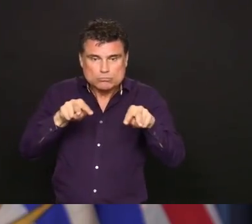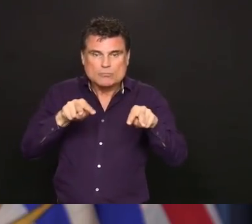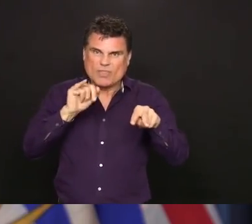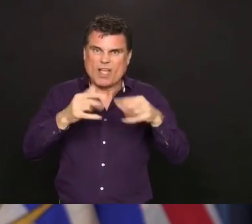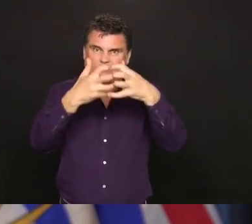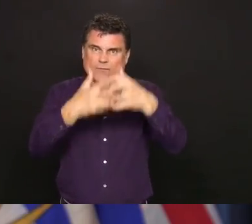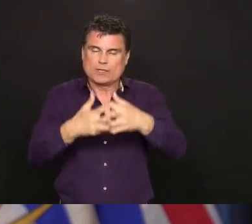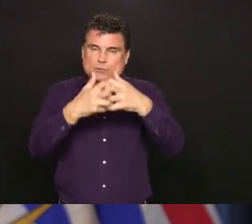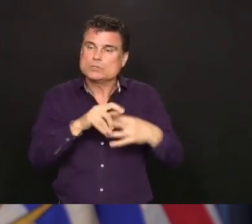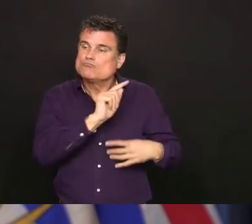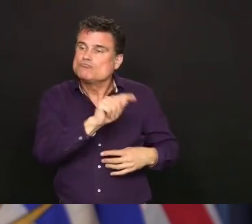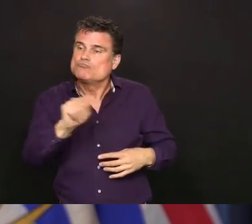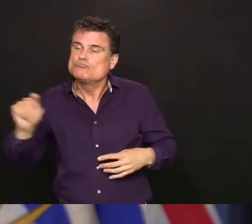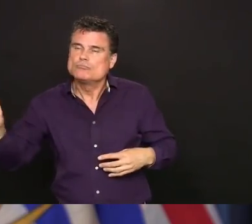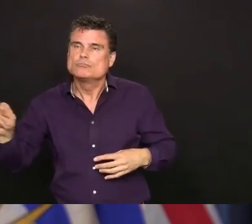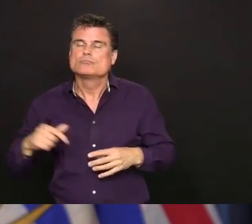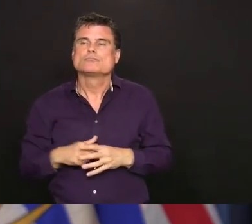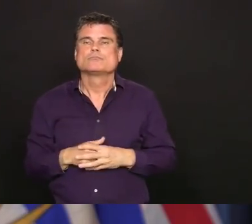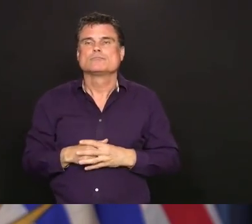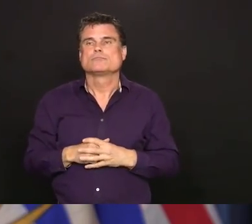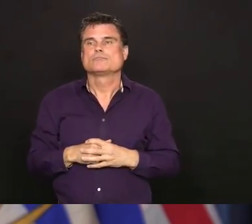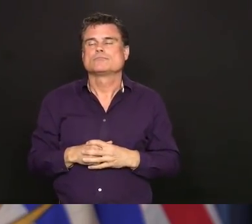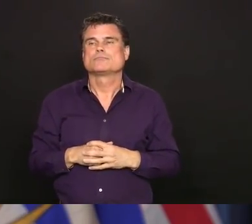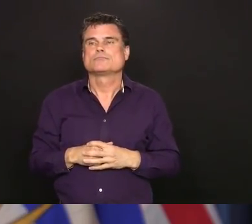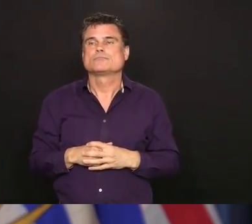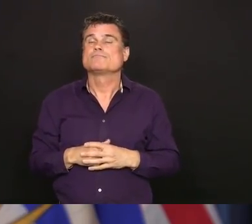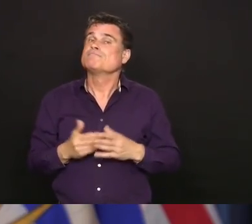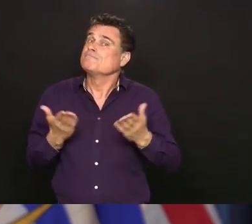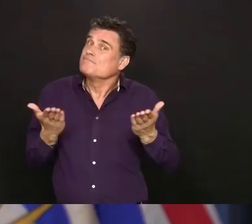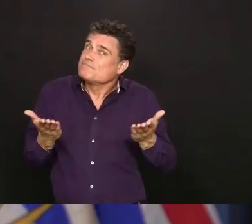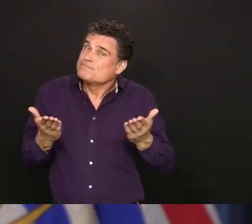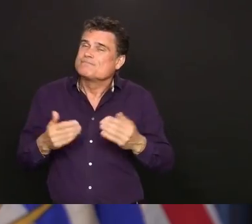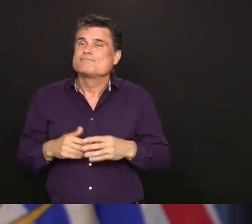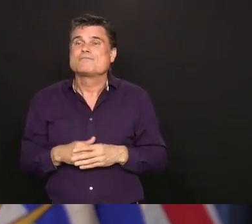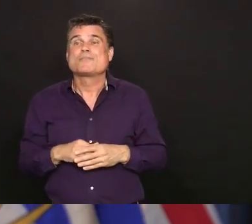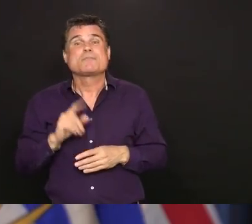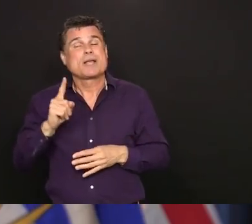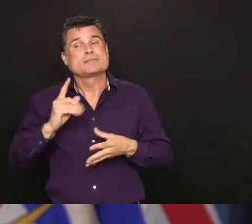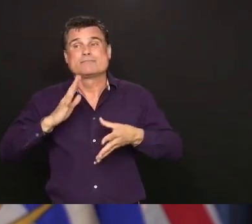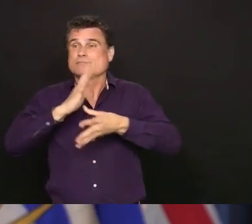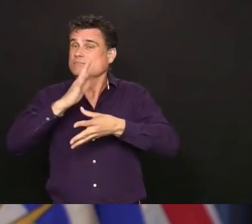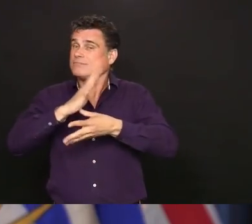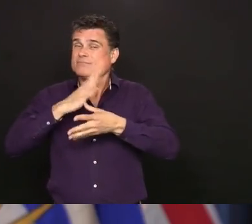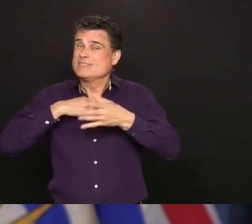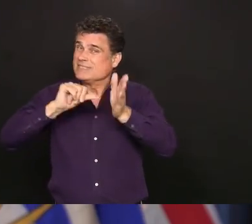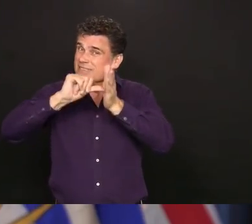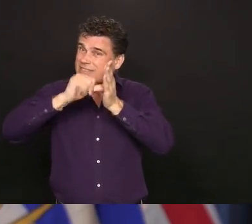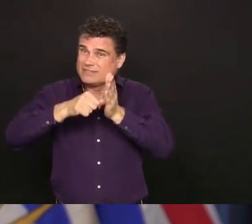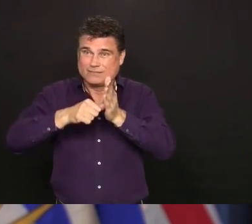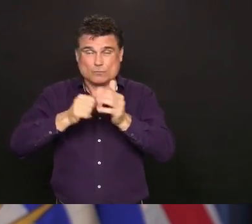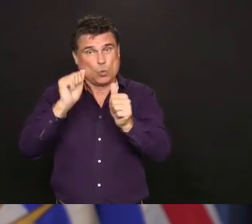feeling well, if there is illness in the environment, that people need to be staying home. And we need